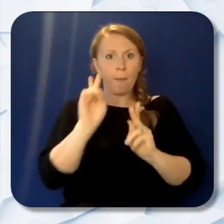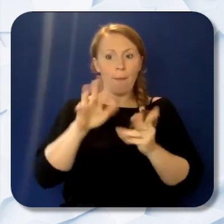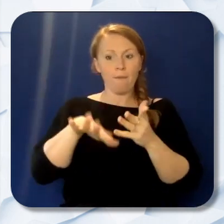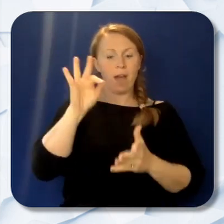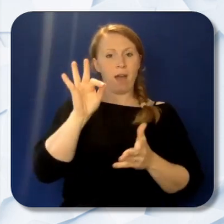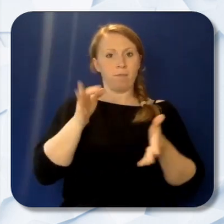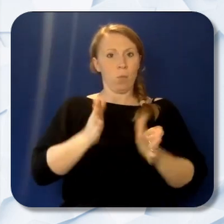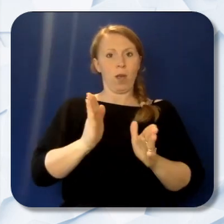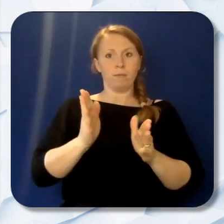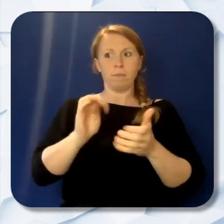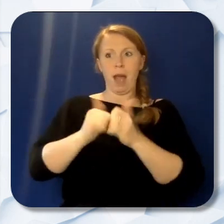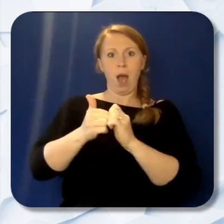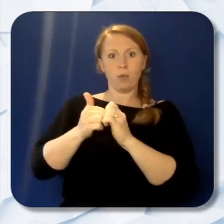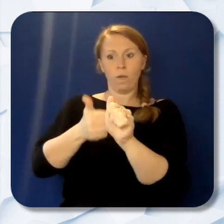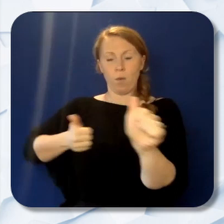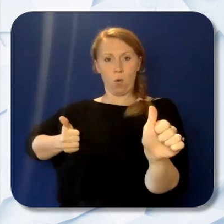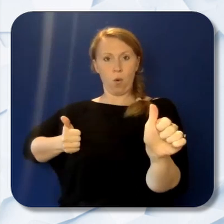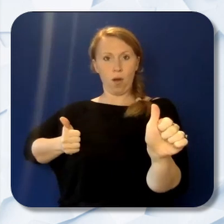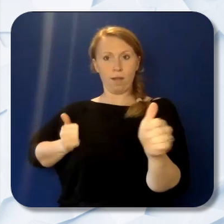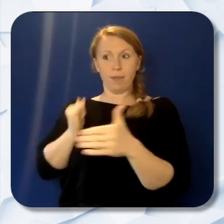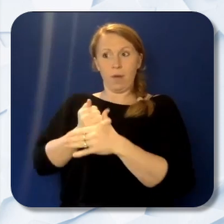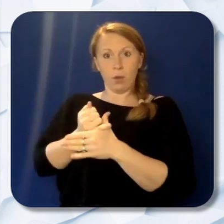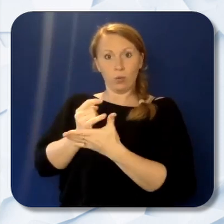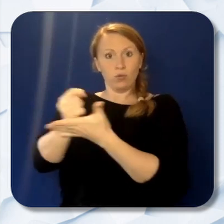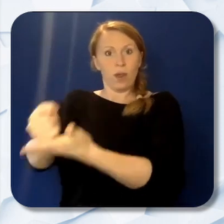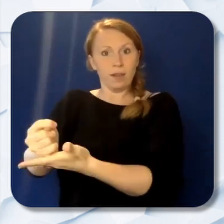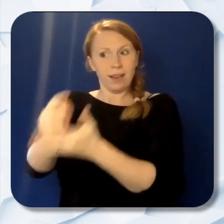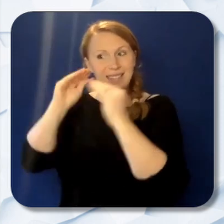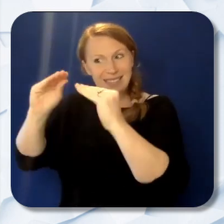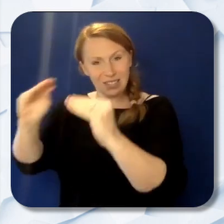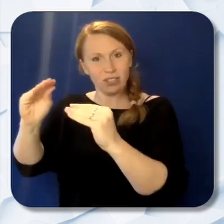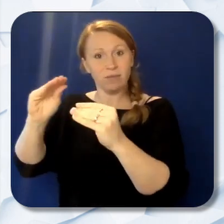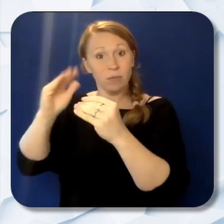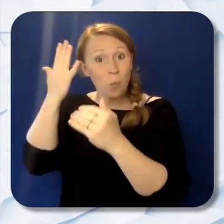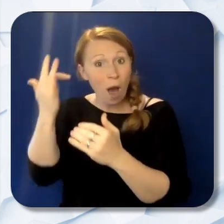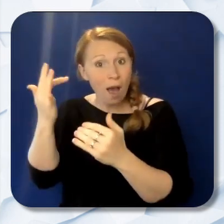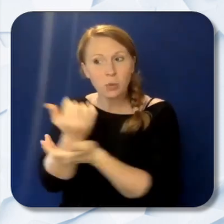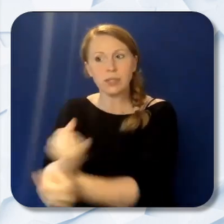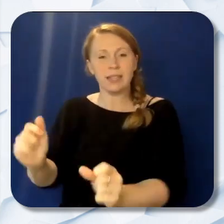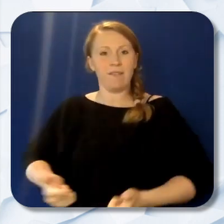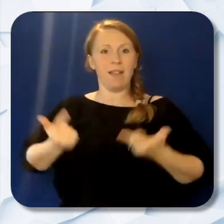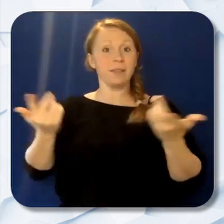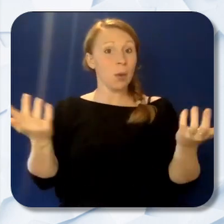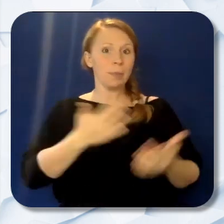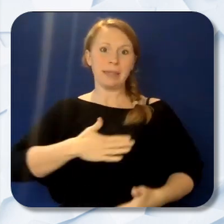and educate, intervene entry uh and work to save lives. So please uh stay tuned for uh, today's